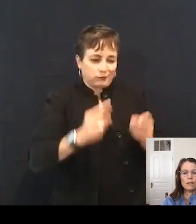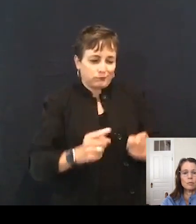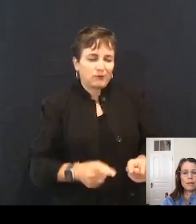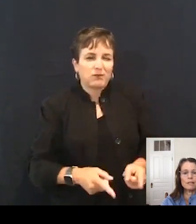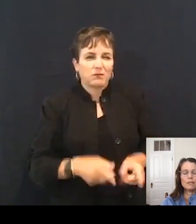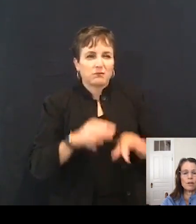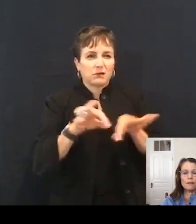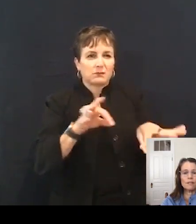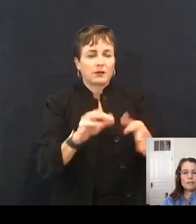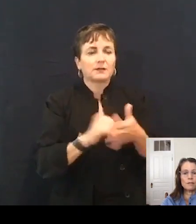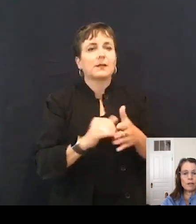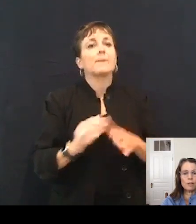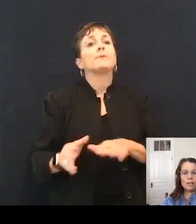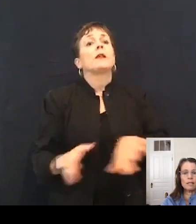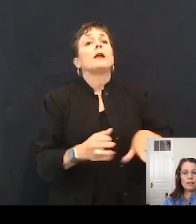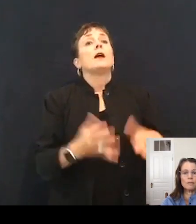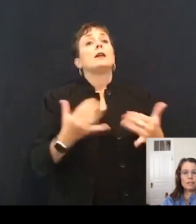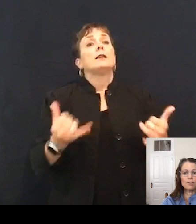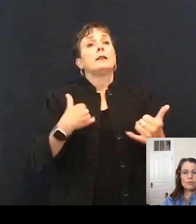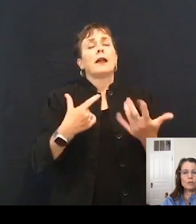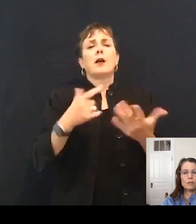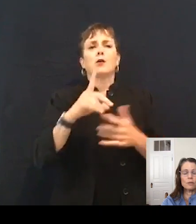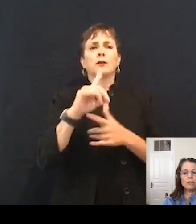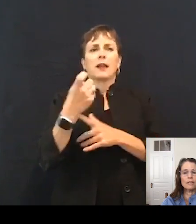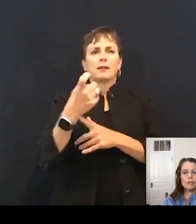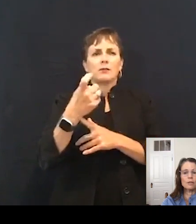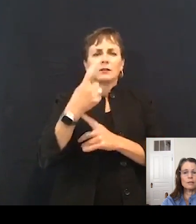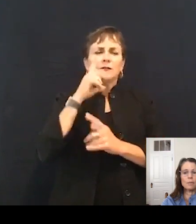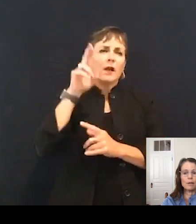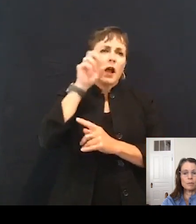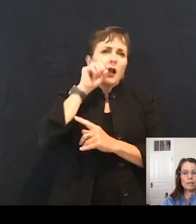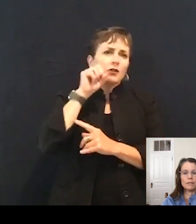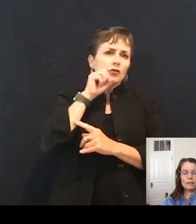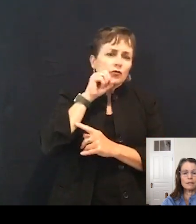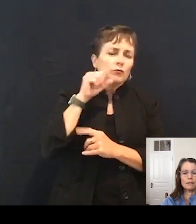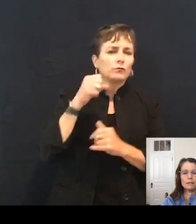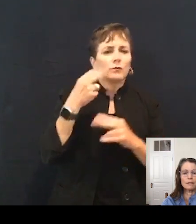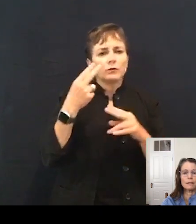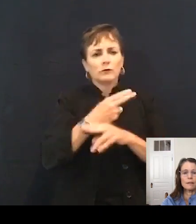based on the severity of sensorineural hearing impairment.